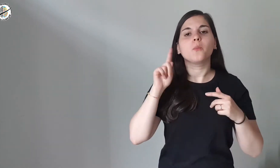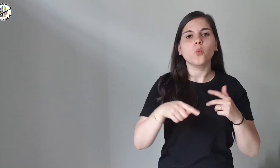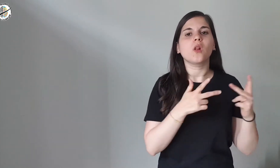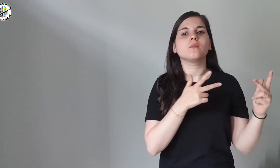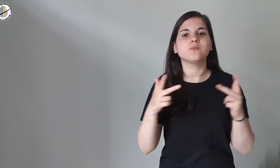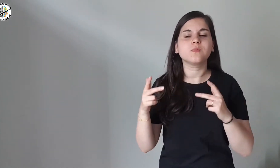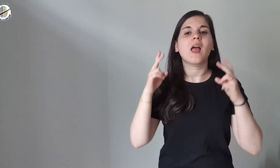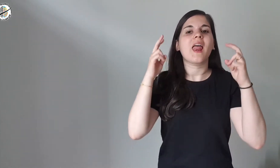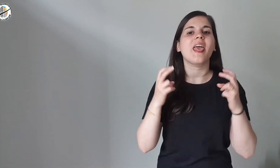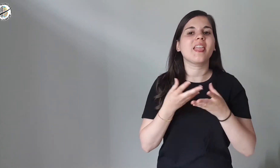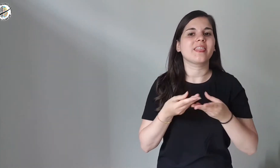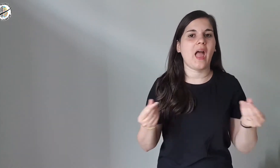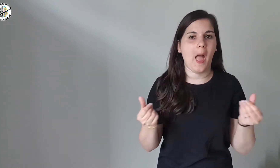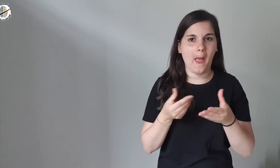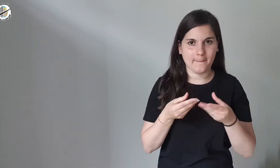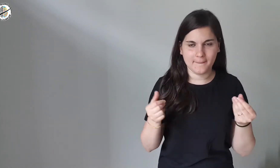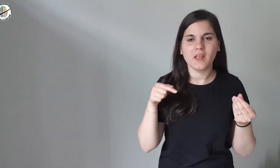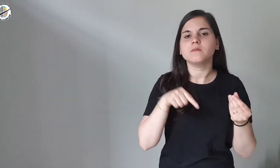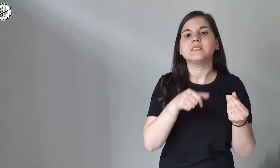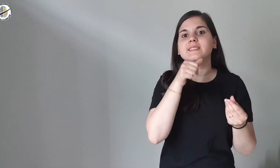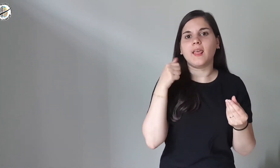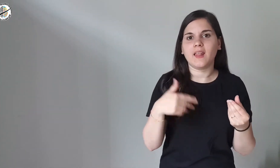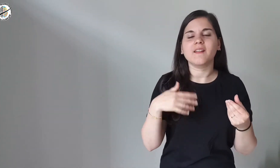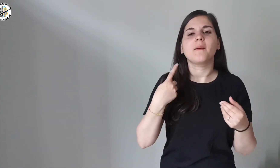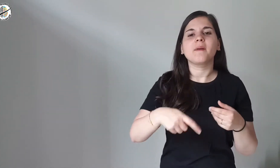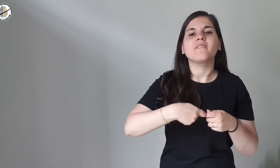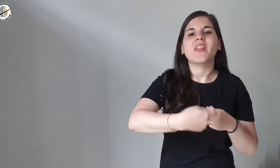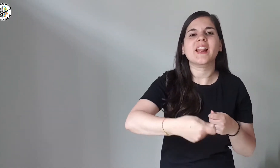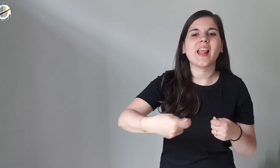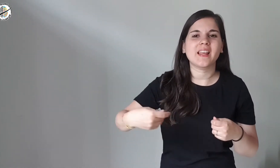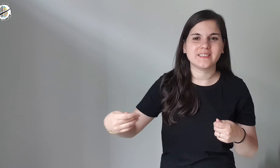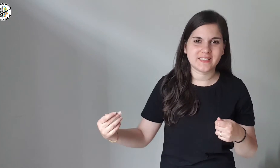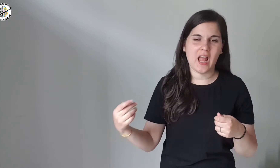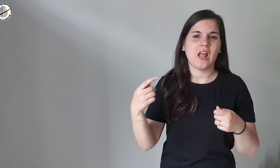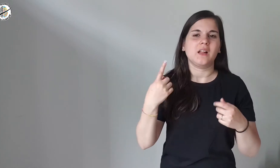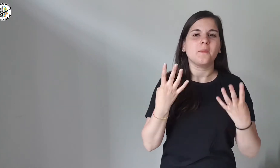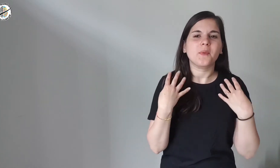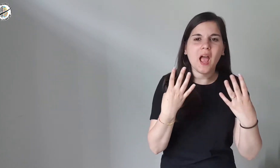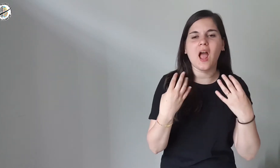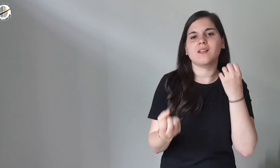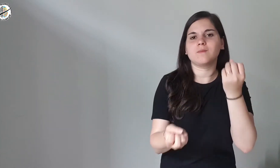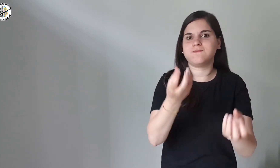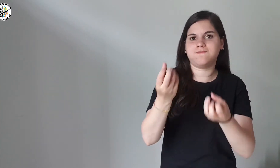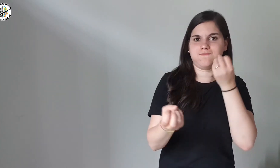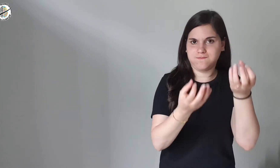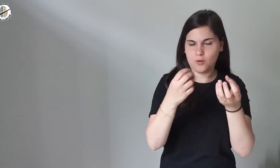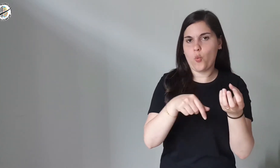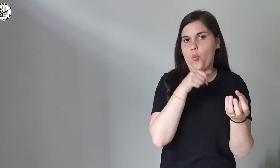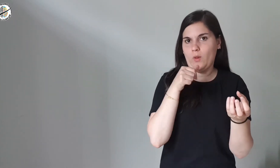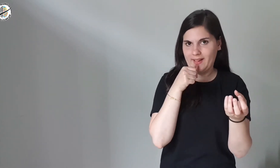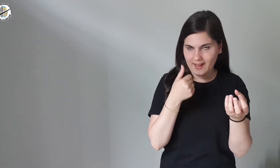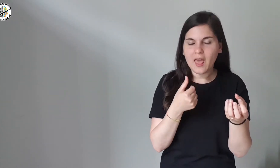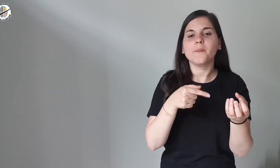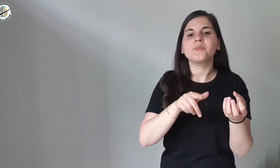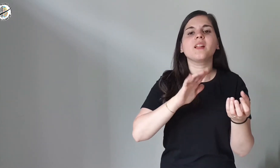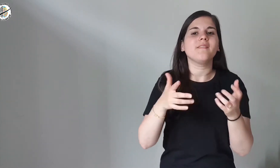and also transported manure, useful as fertilizer for plants,